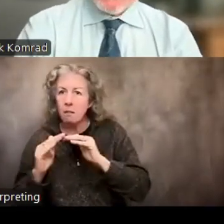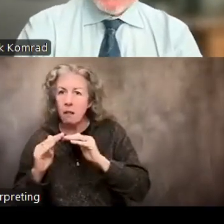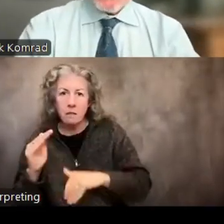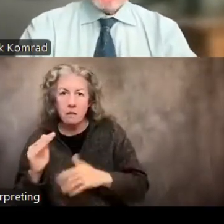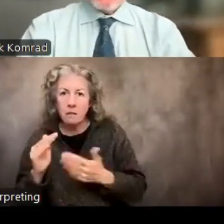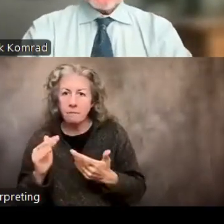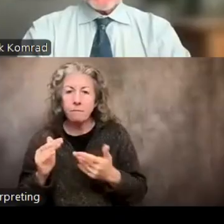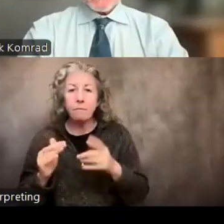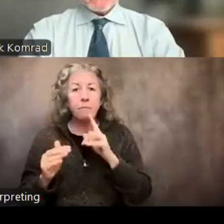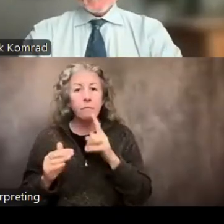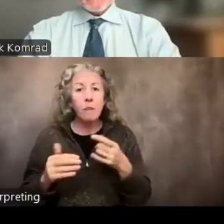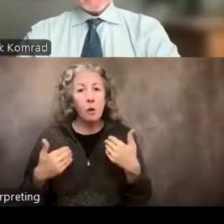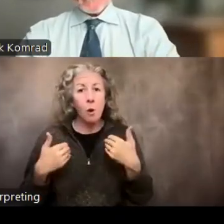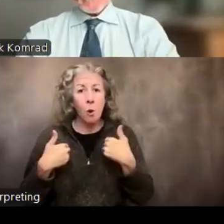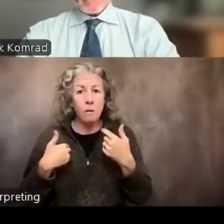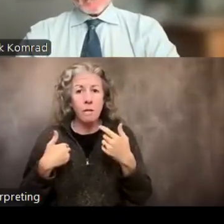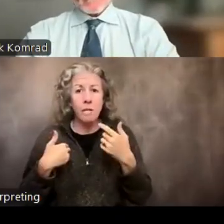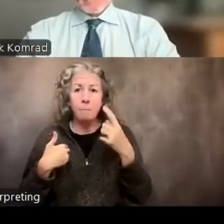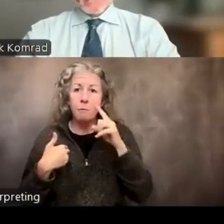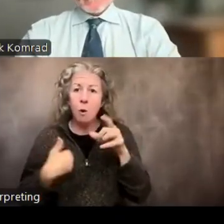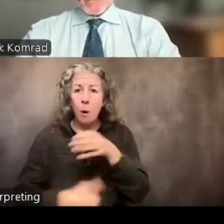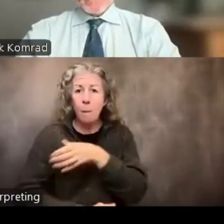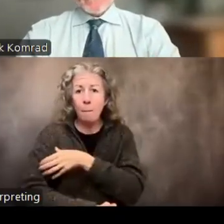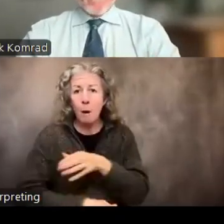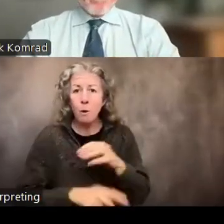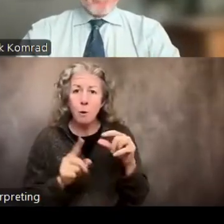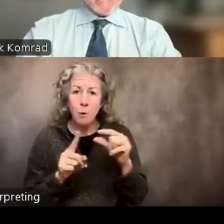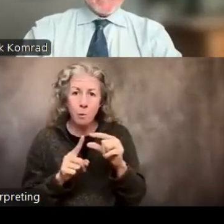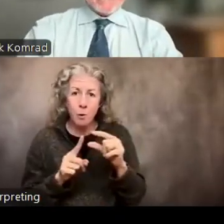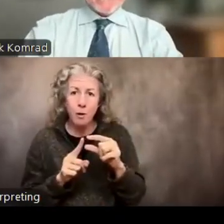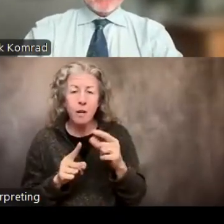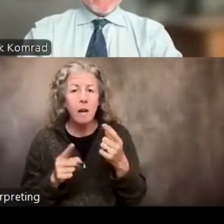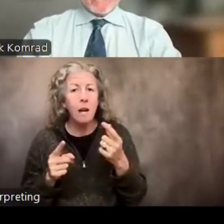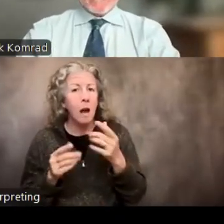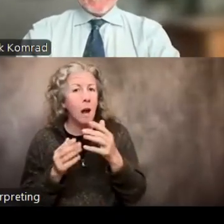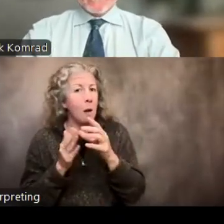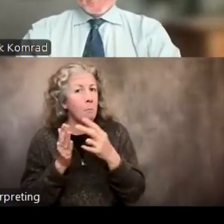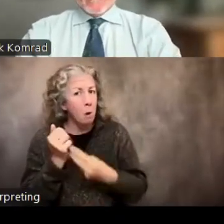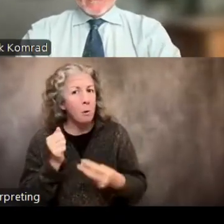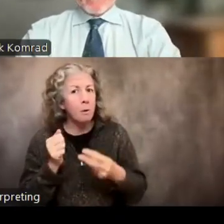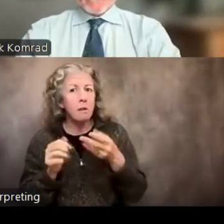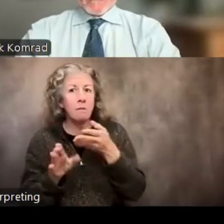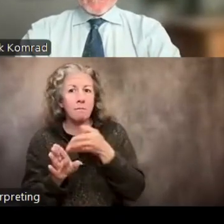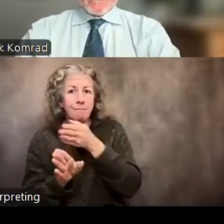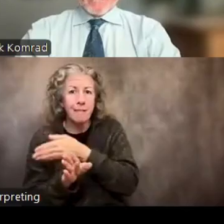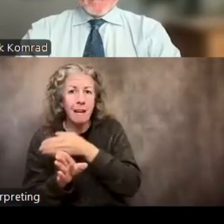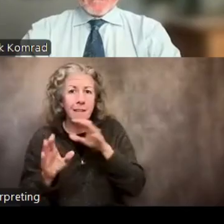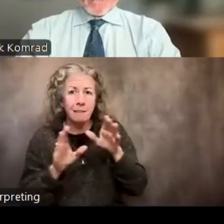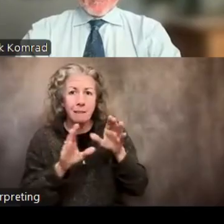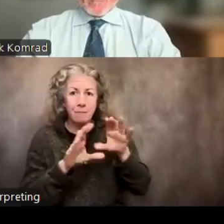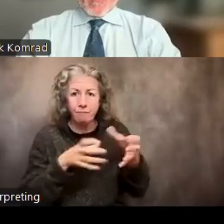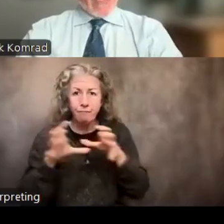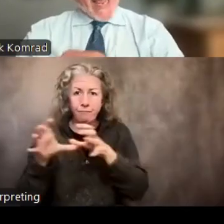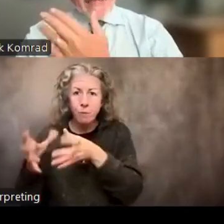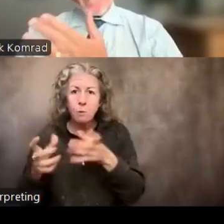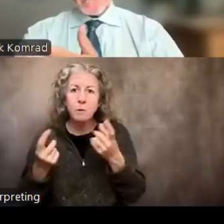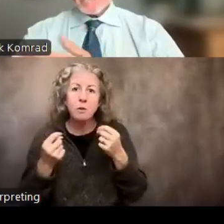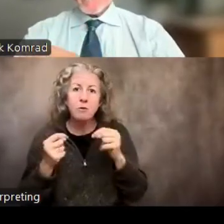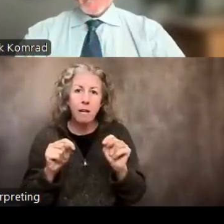people on both sides of the discussion are trying to bend its meaning, particularly people who are advocates for these